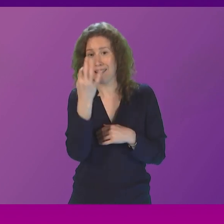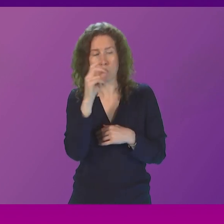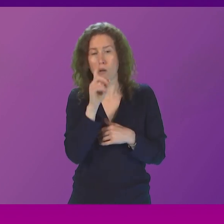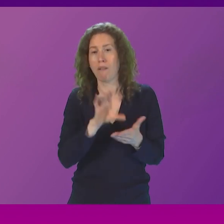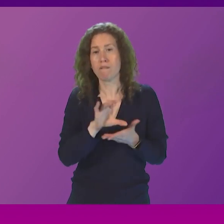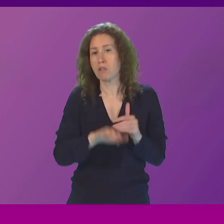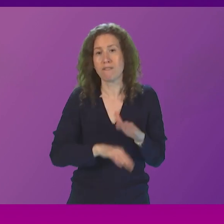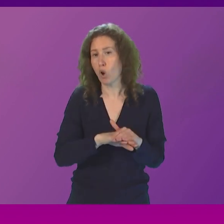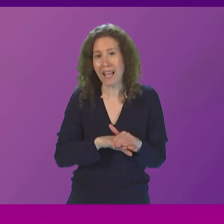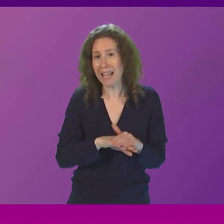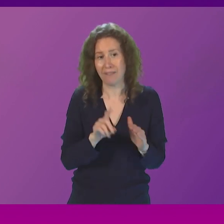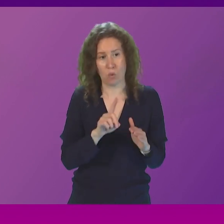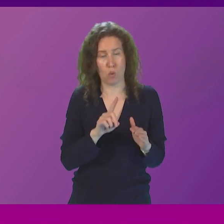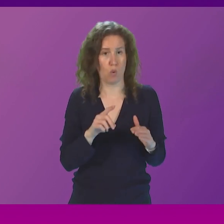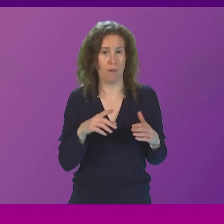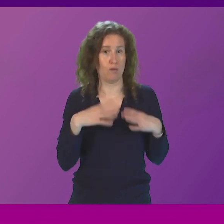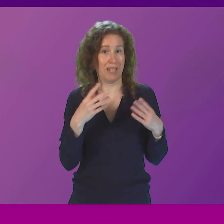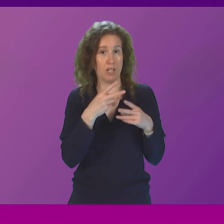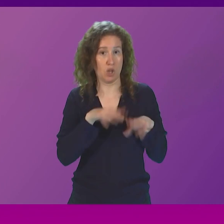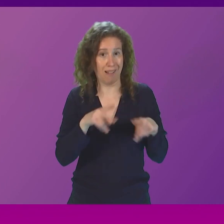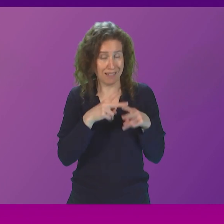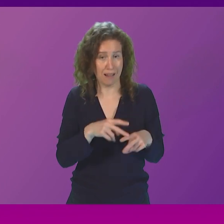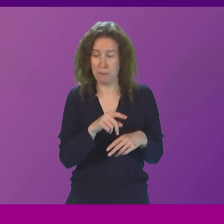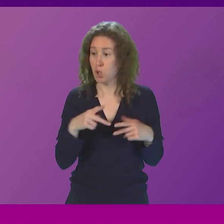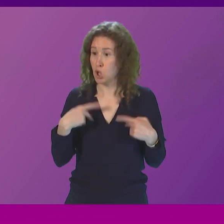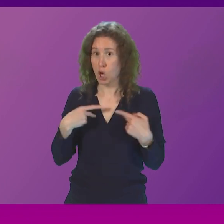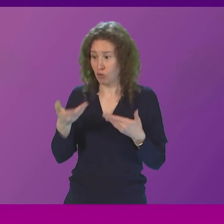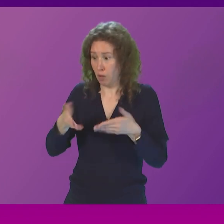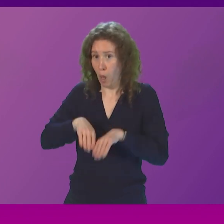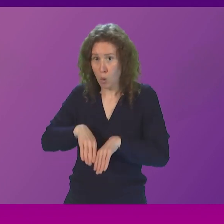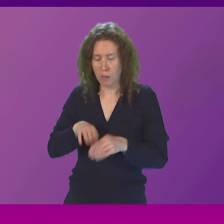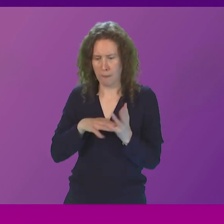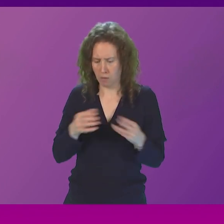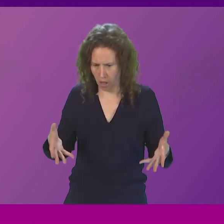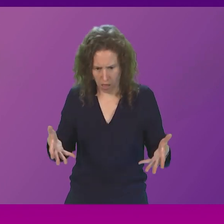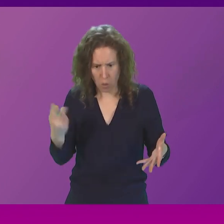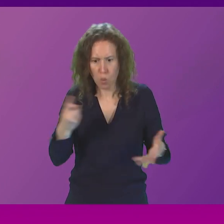Nurseries are closing their doors, and parents are without childcare for their children.